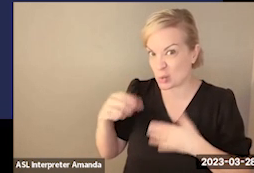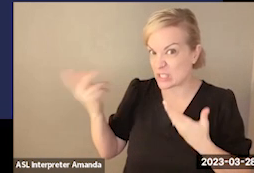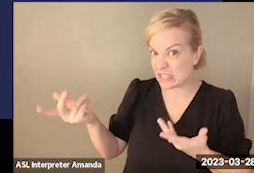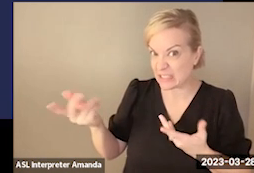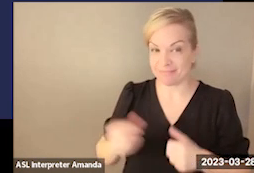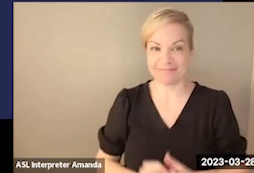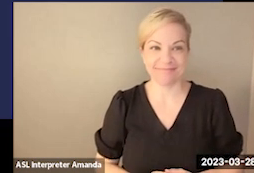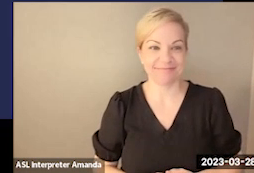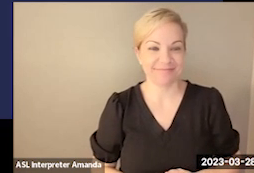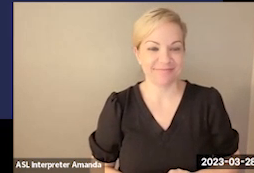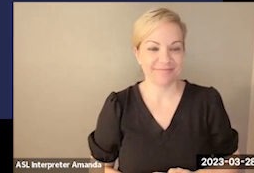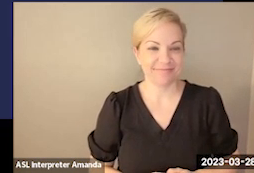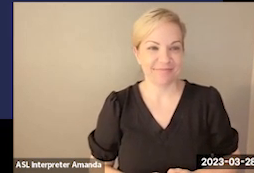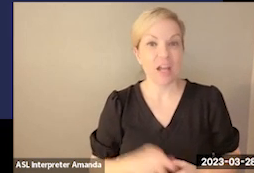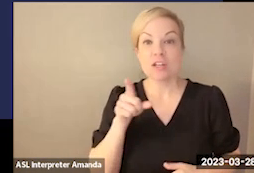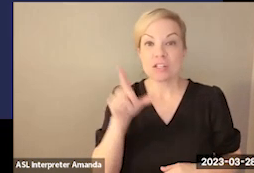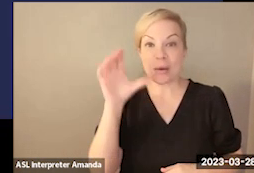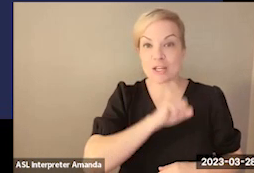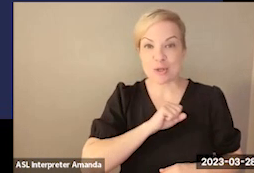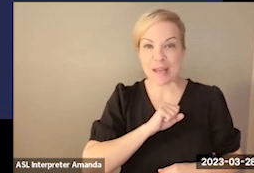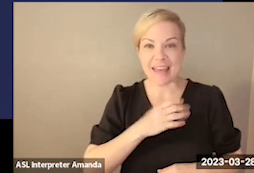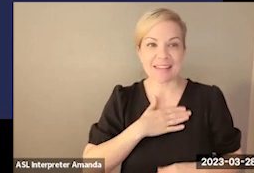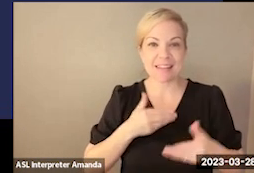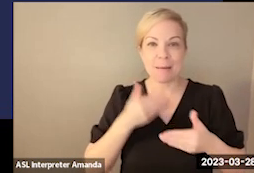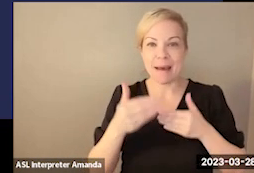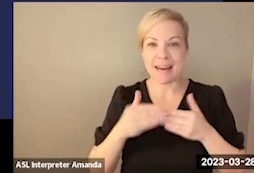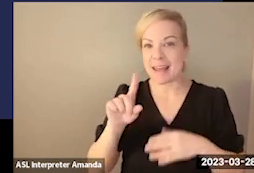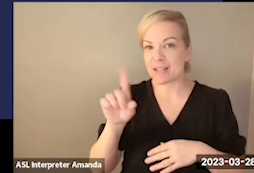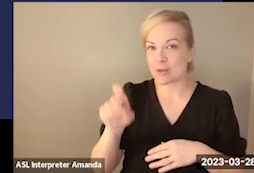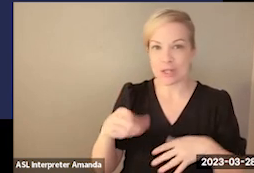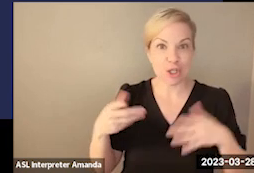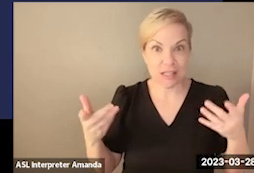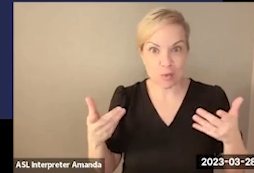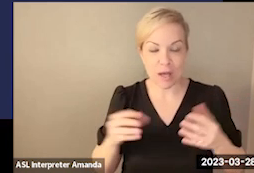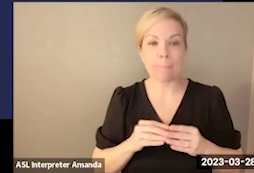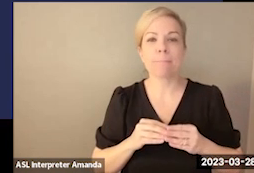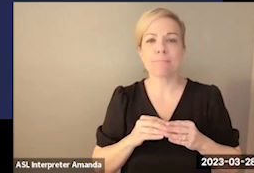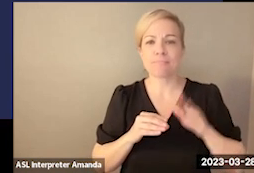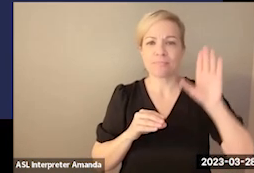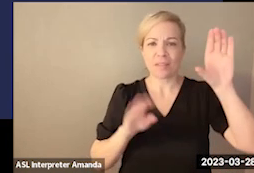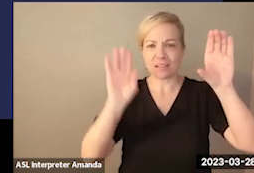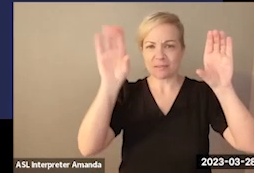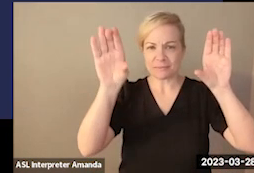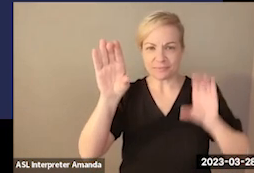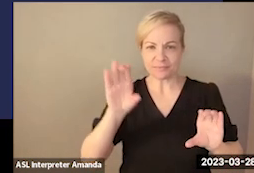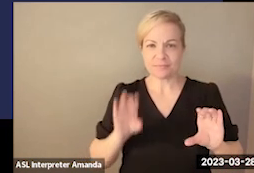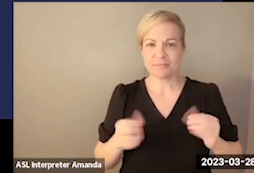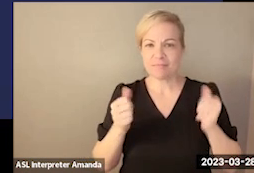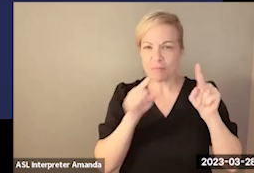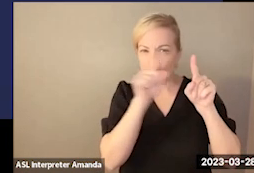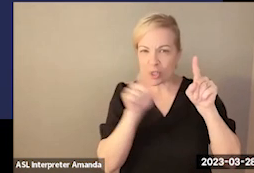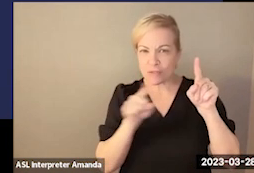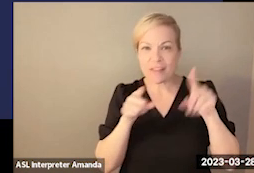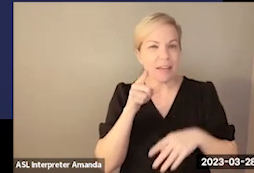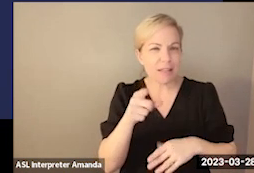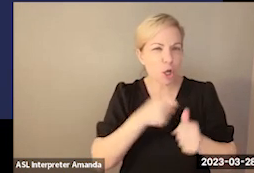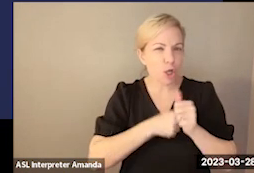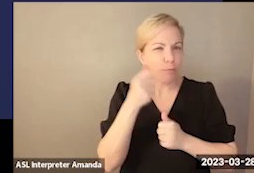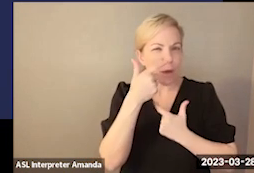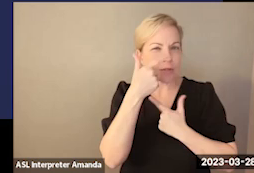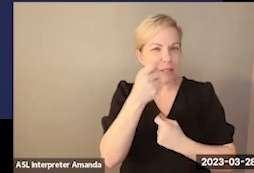Debbie Stine, Science & Technology Policy Academy: So, as you might have guessed, my next question is, which of these is most interest to you. Now, I'm going to flip back to the previous slide.